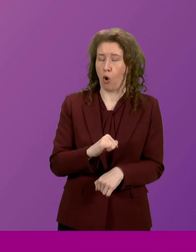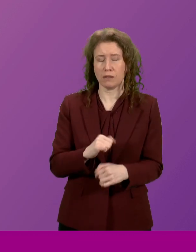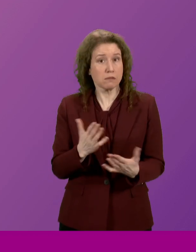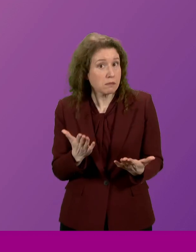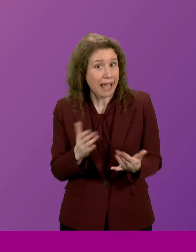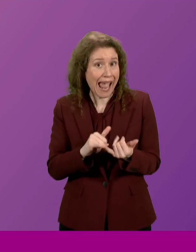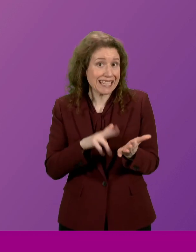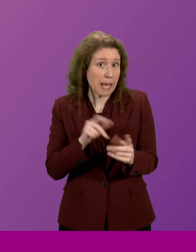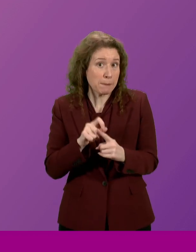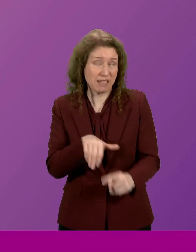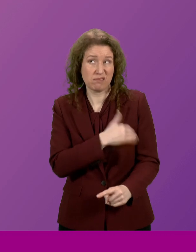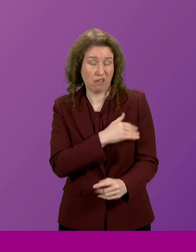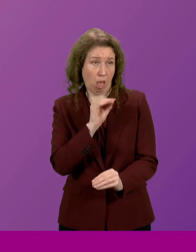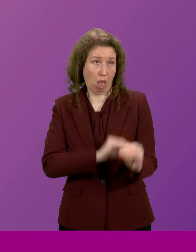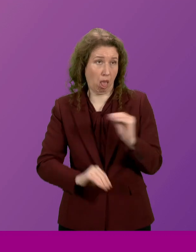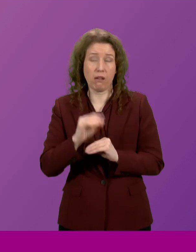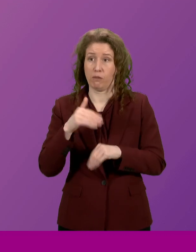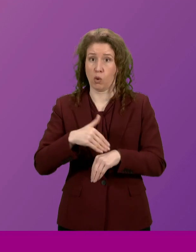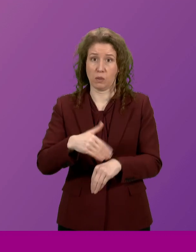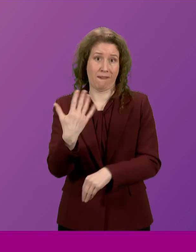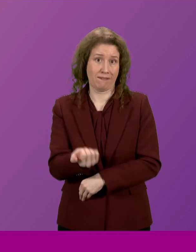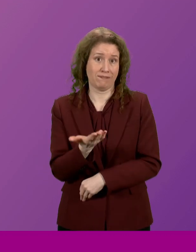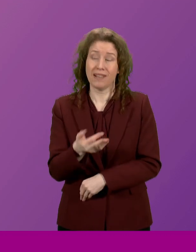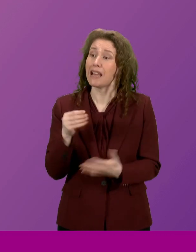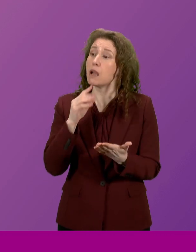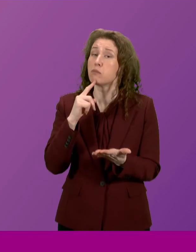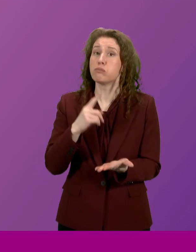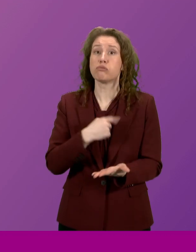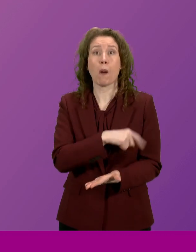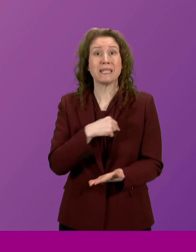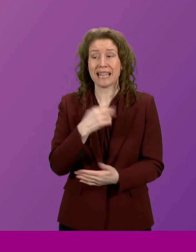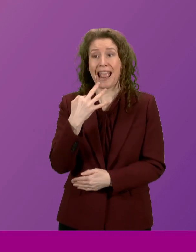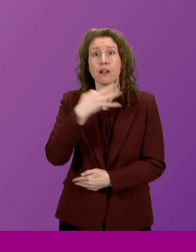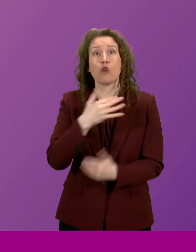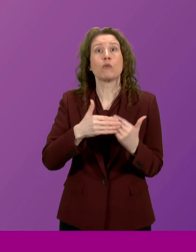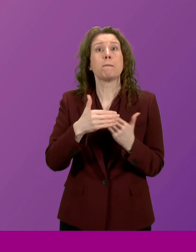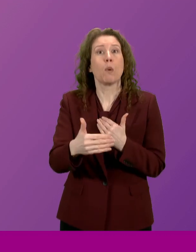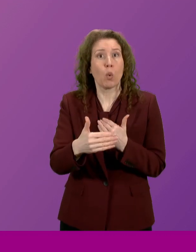incompetence has consequences. It promised 800 more GPs, but the number of whole-time equivalent